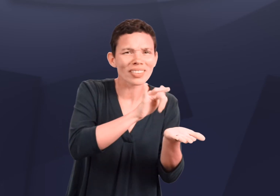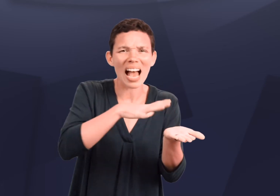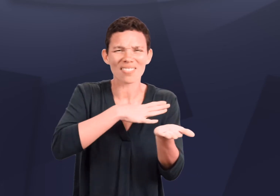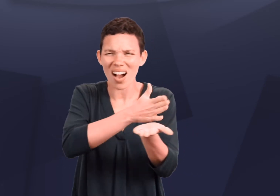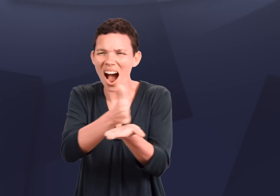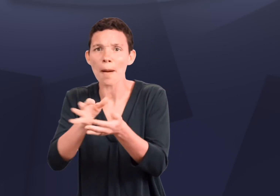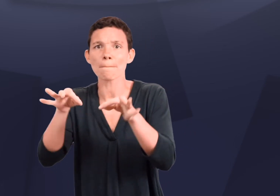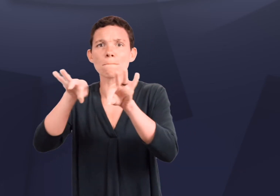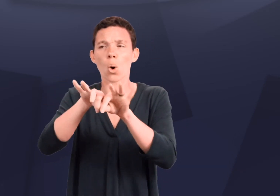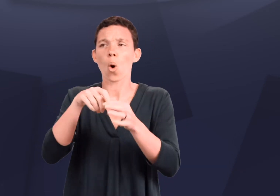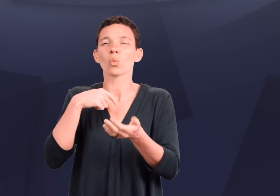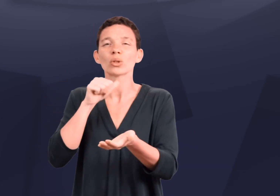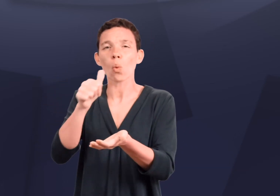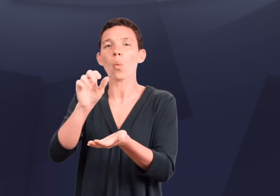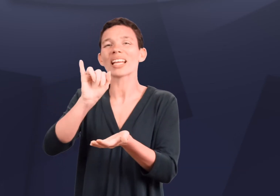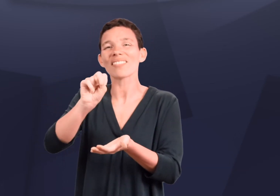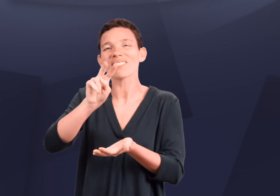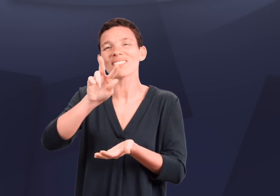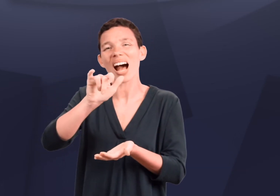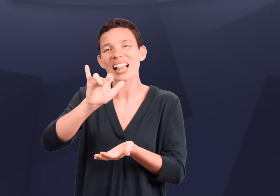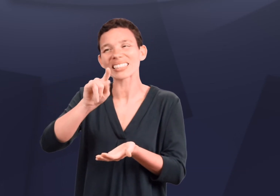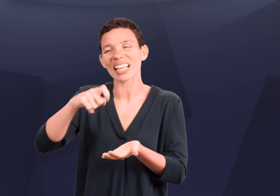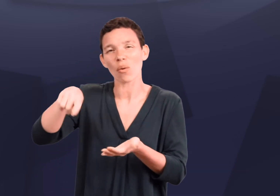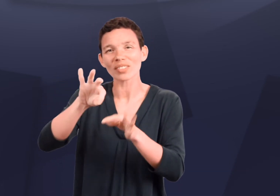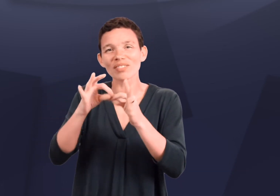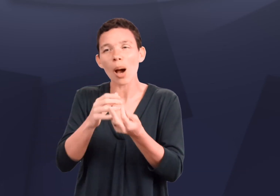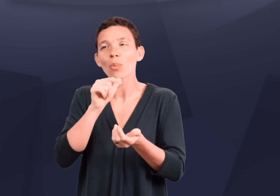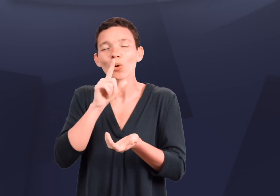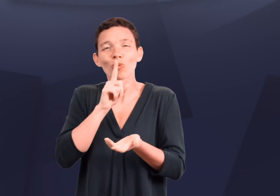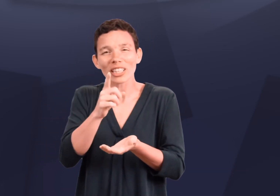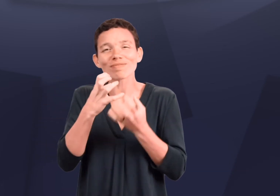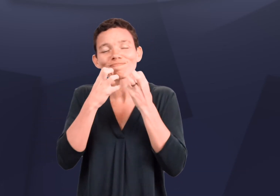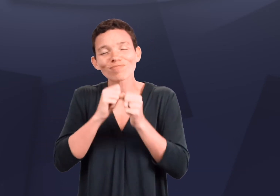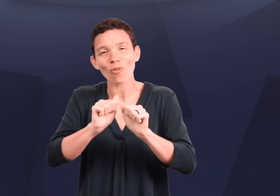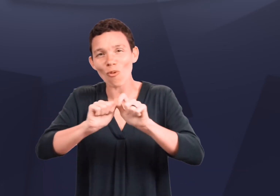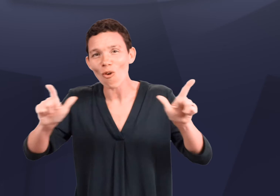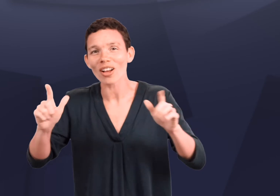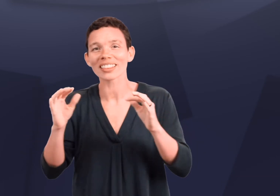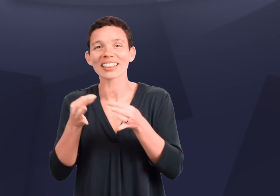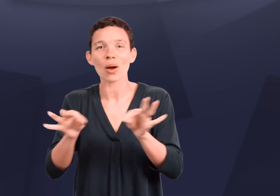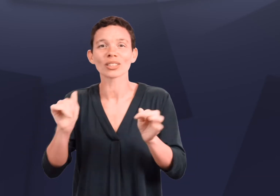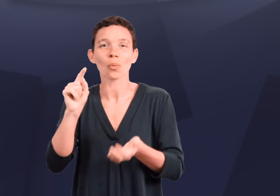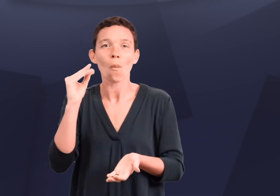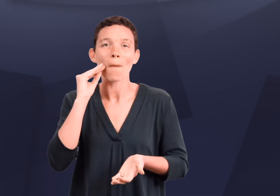At deaf schools, American sign language is predominantly used, but if the family chooses spoken English, that's fine.